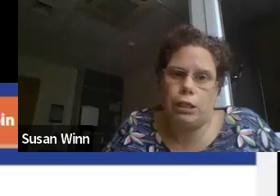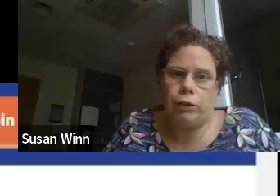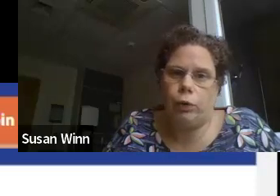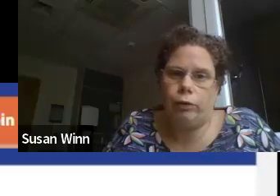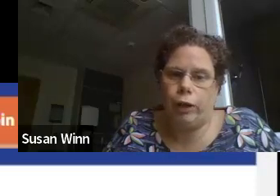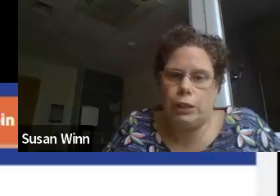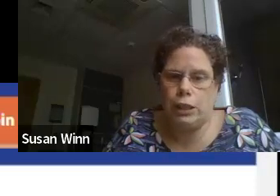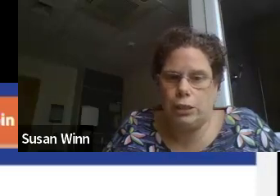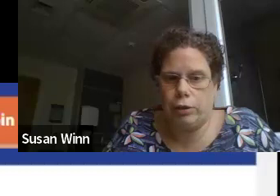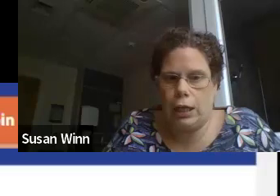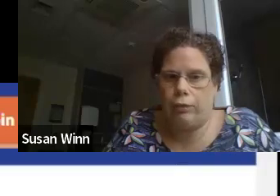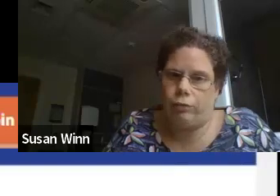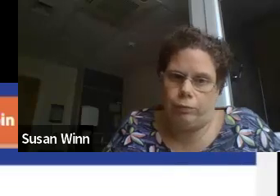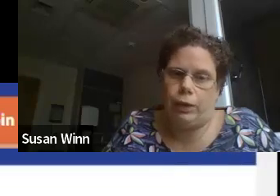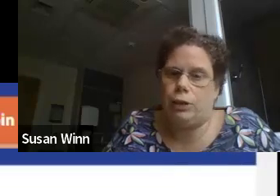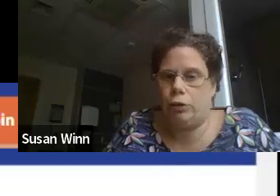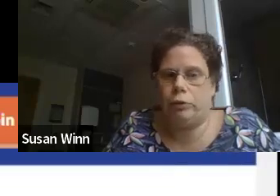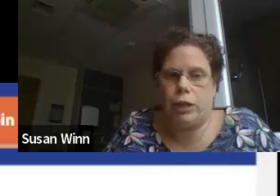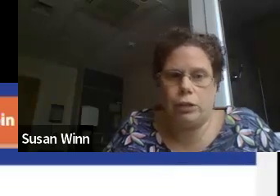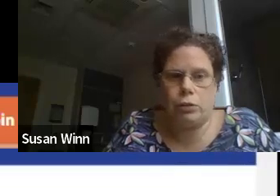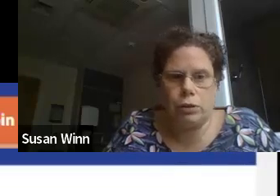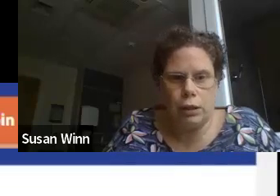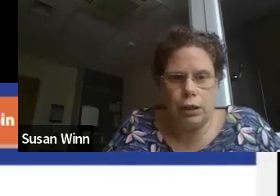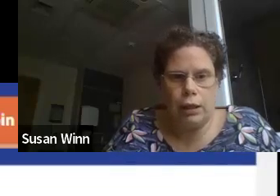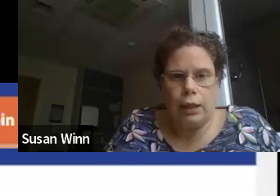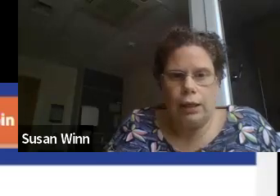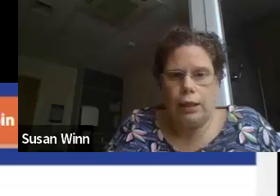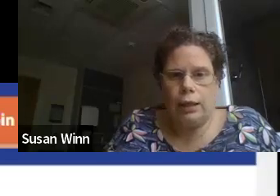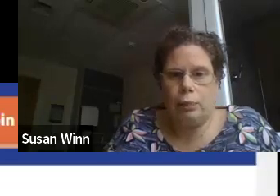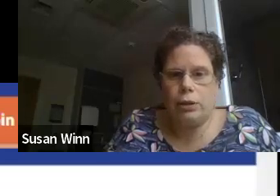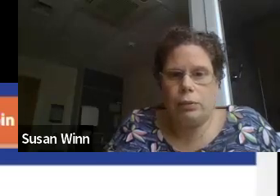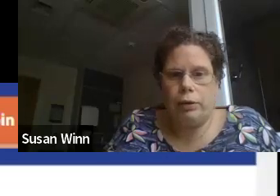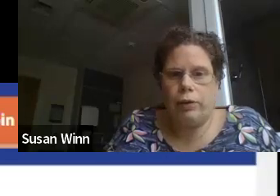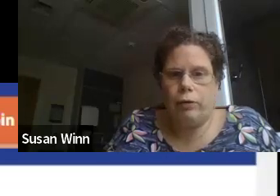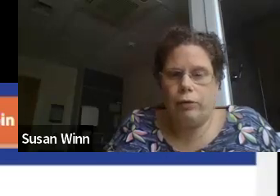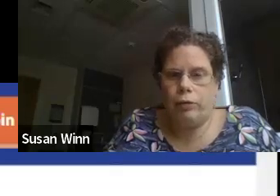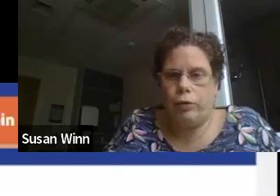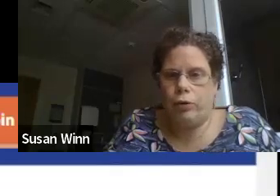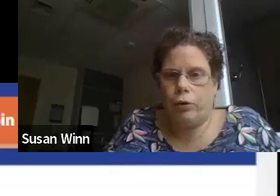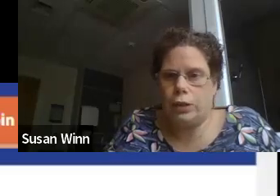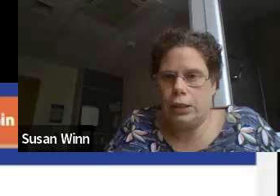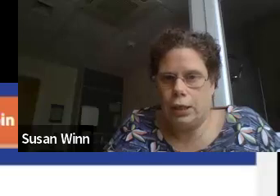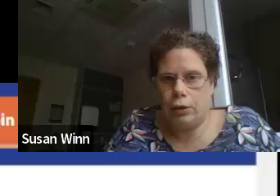for Qualified Teachers, the Deaf, and other professionals. At the bottom, if you've not